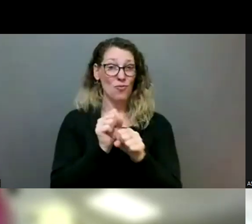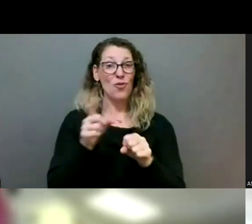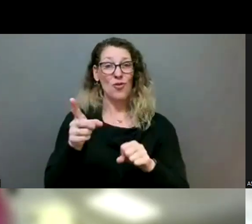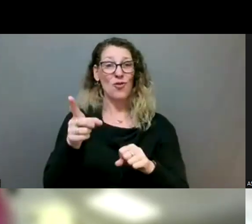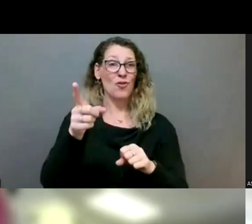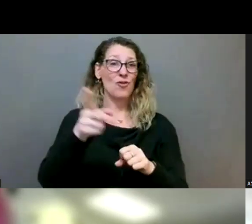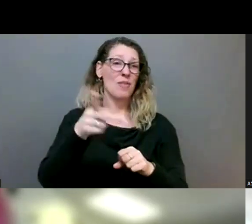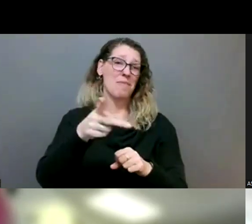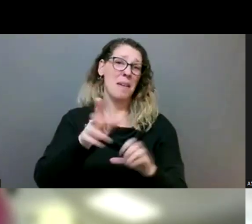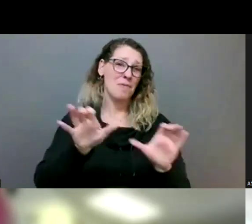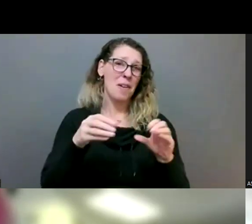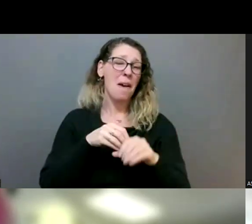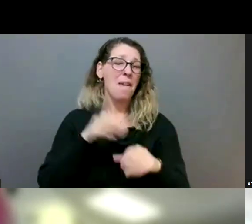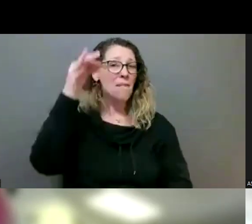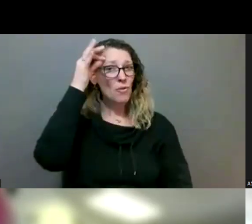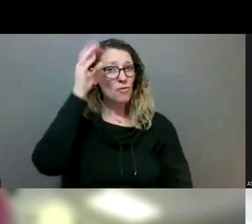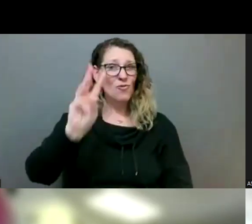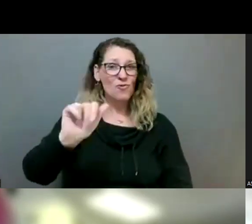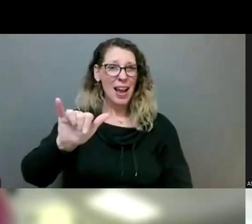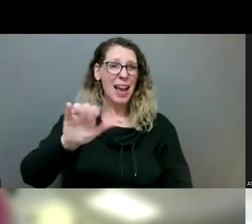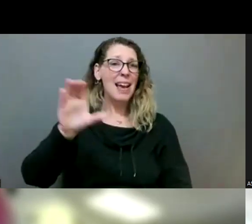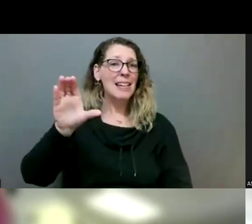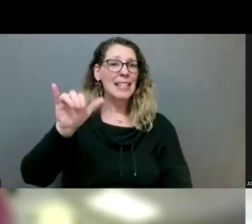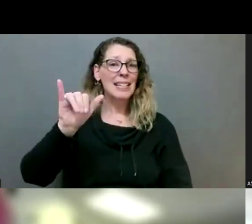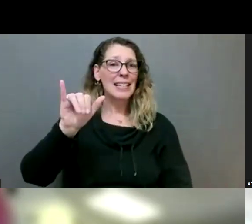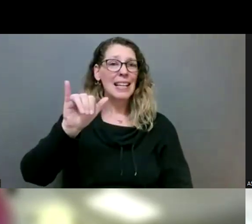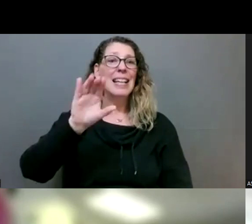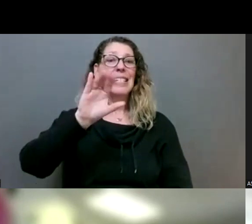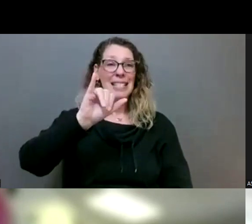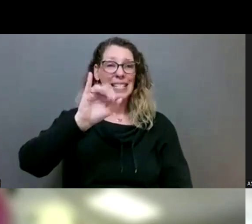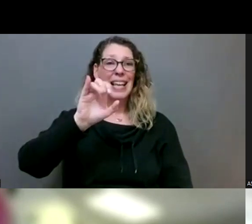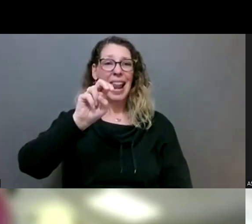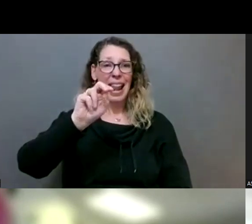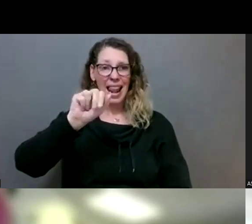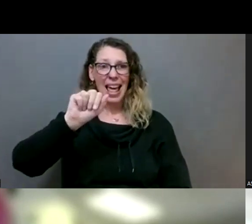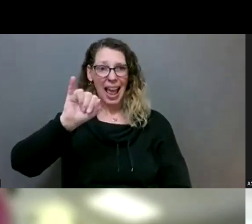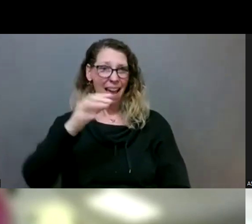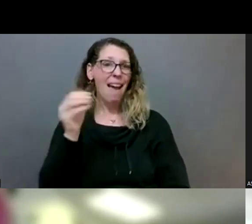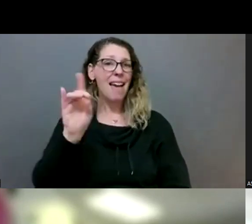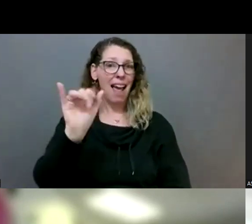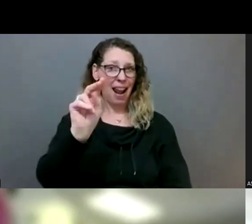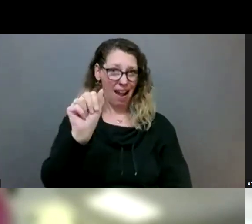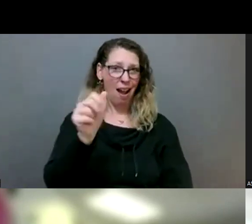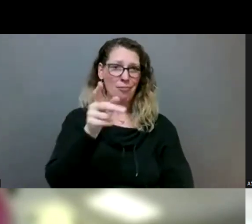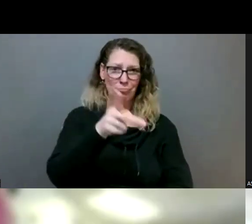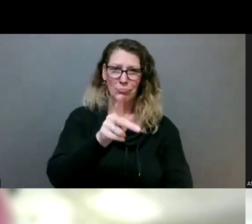done in Federal Way. Well Cienai, sorry, Diana, to you, can you tell us about one